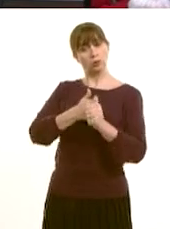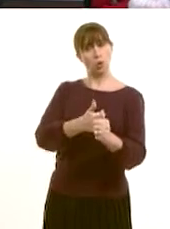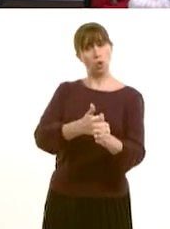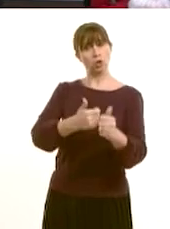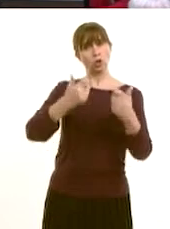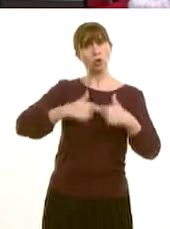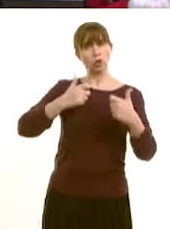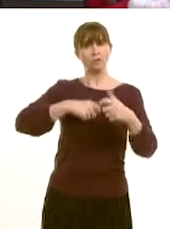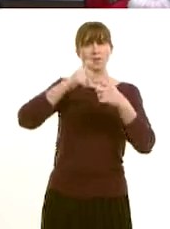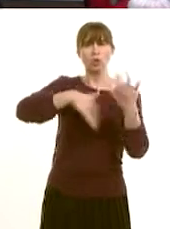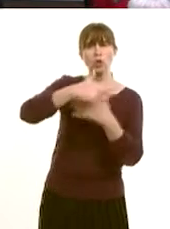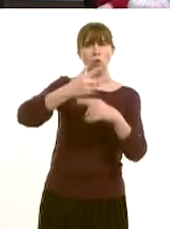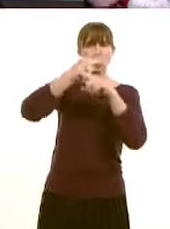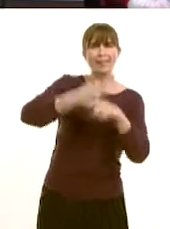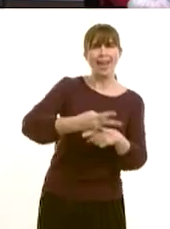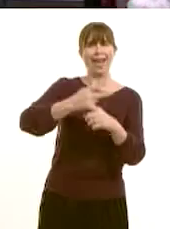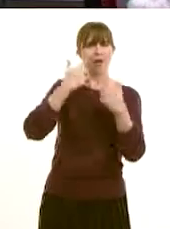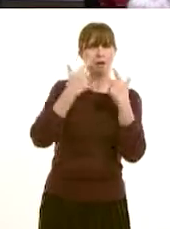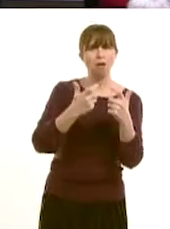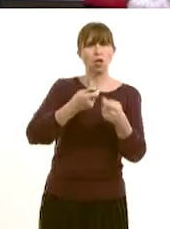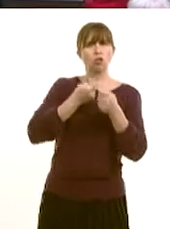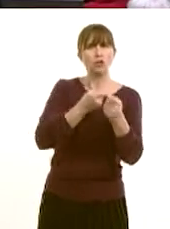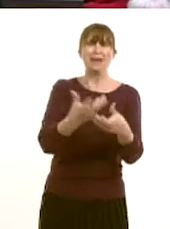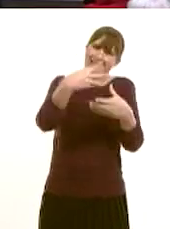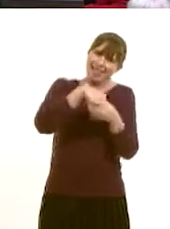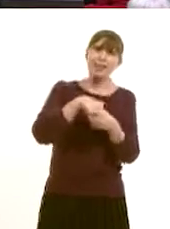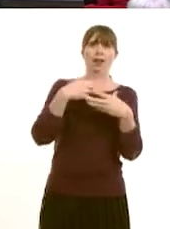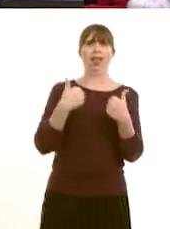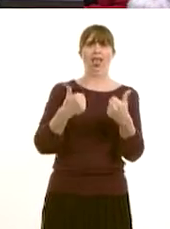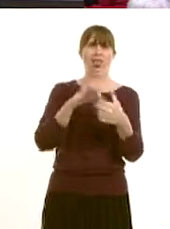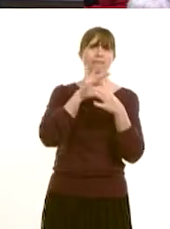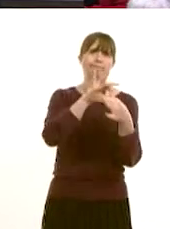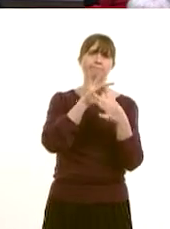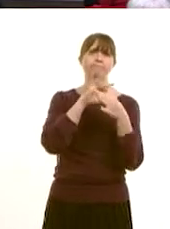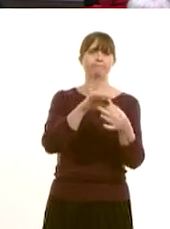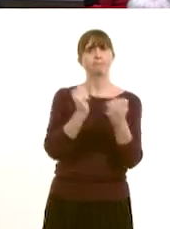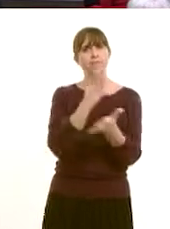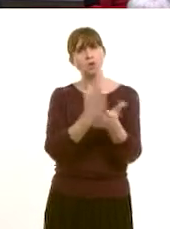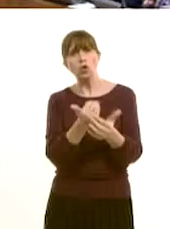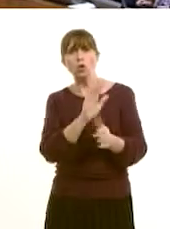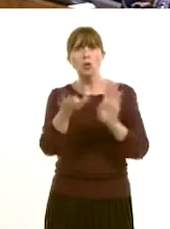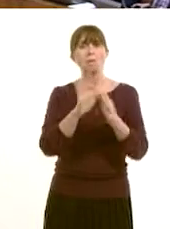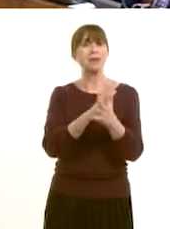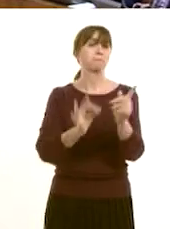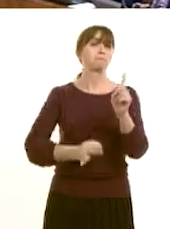part and parcel of NHS treatment contributes to better treatment and better outcomes for all?